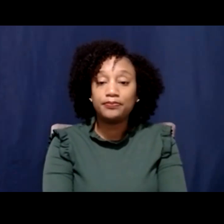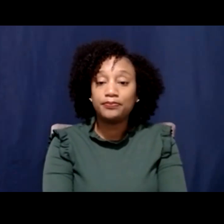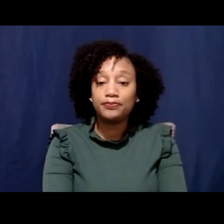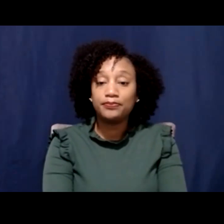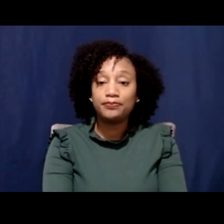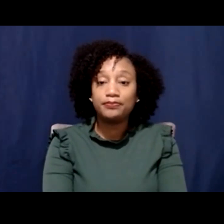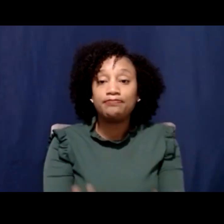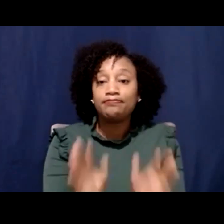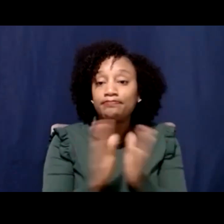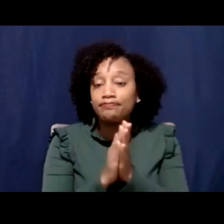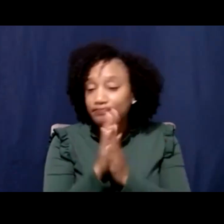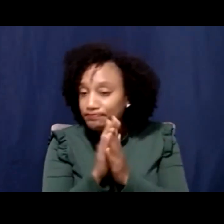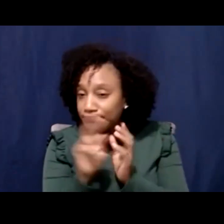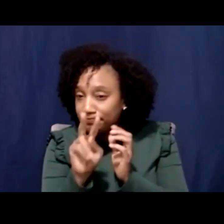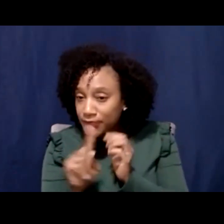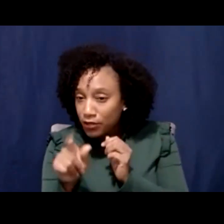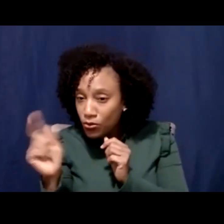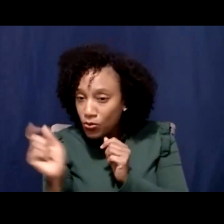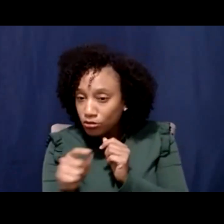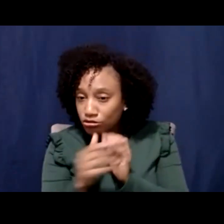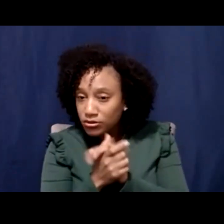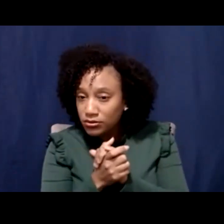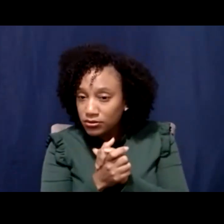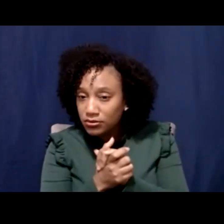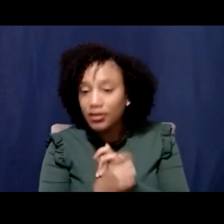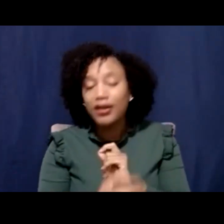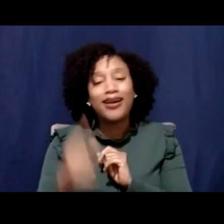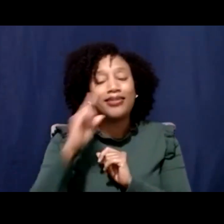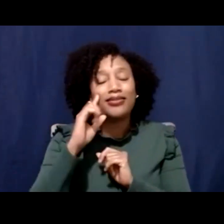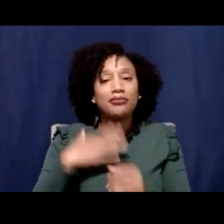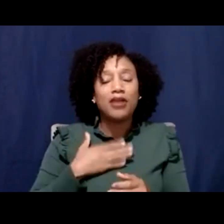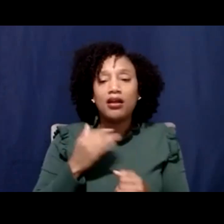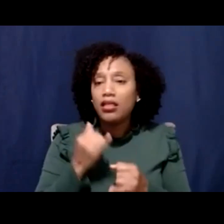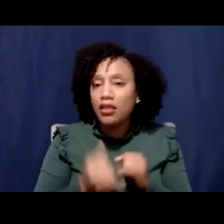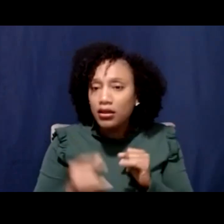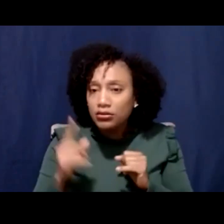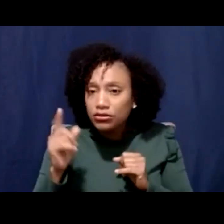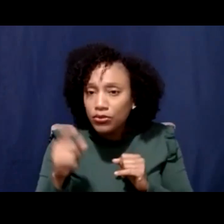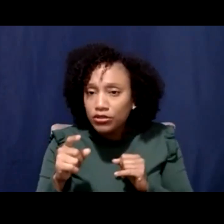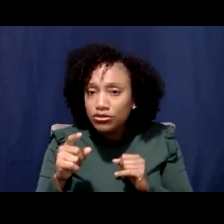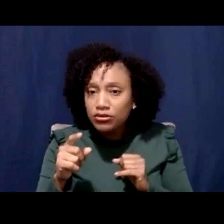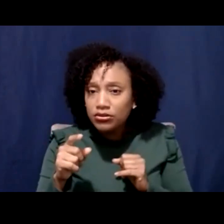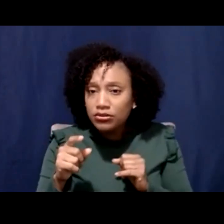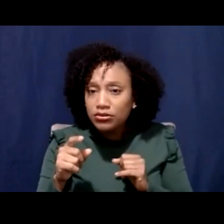Let's see, another question here. I think my last question shuffles out wrong.